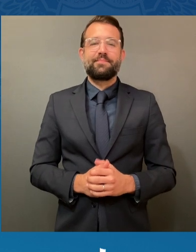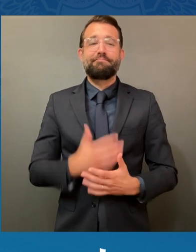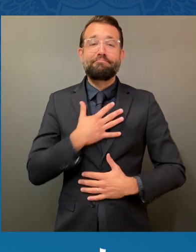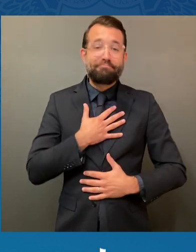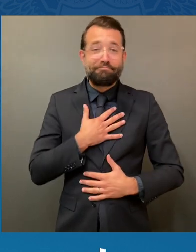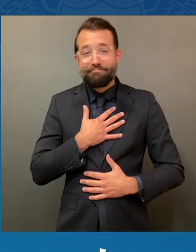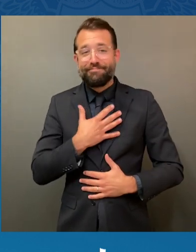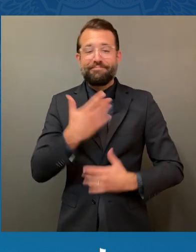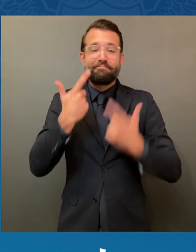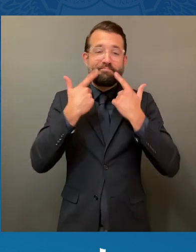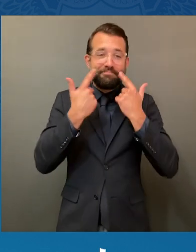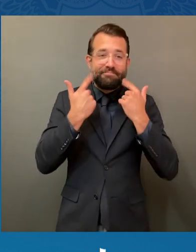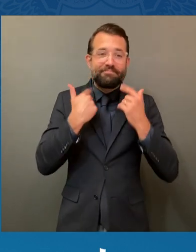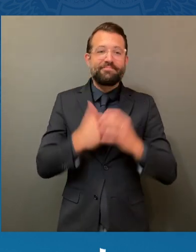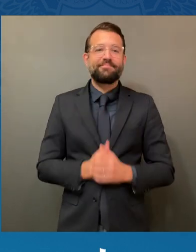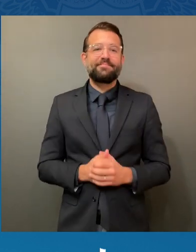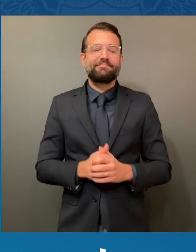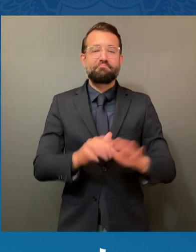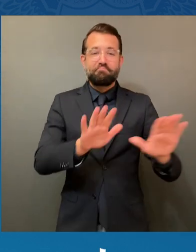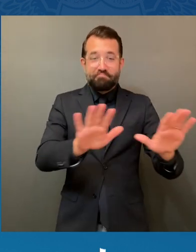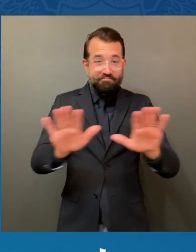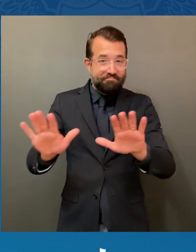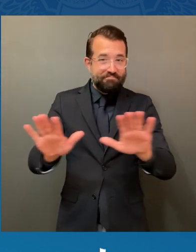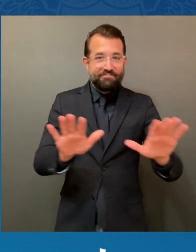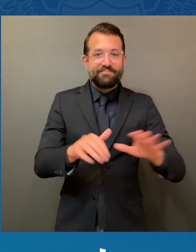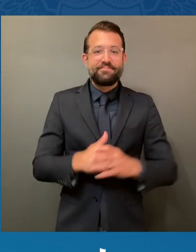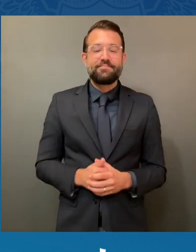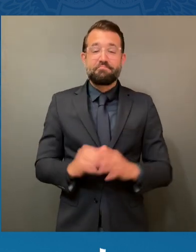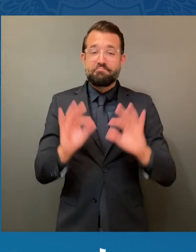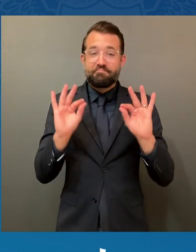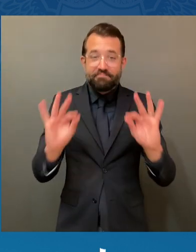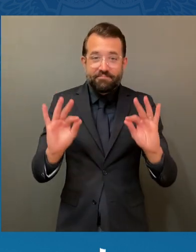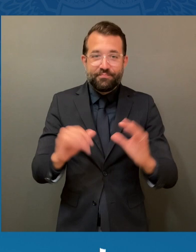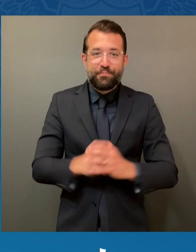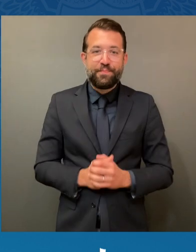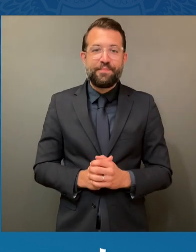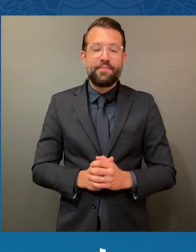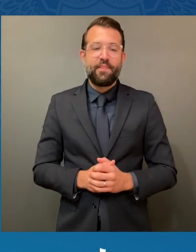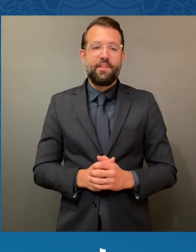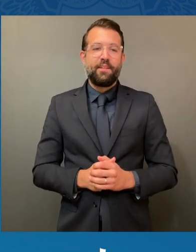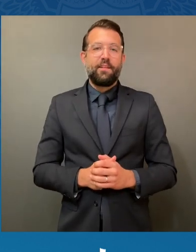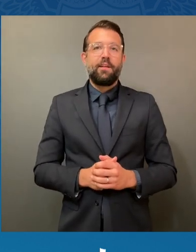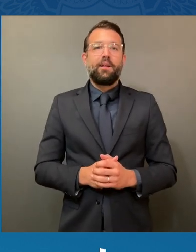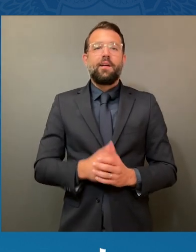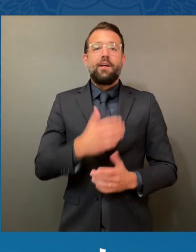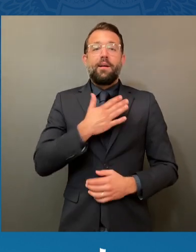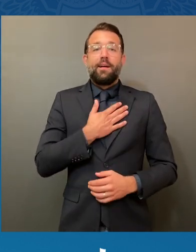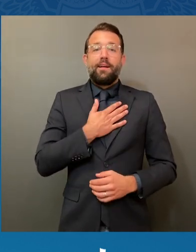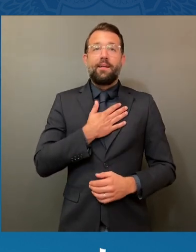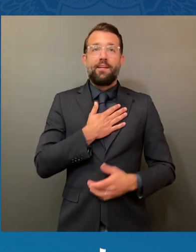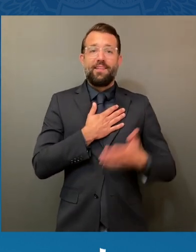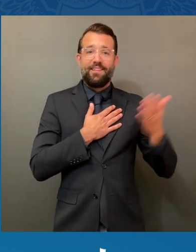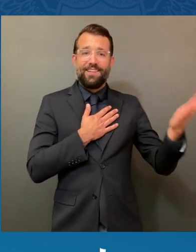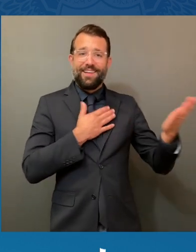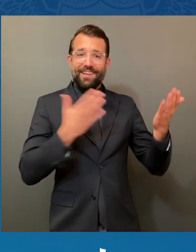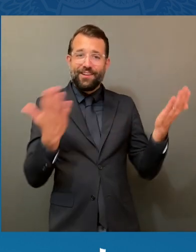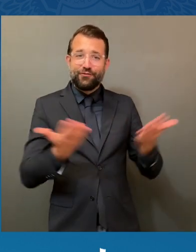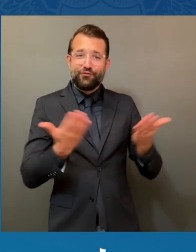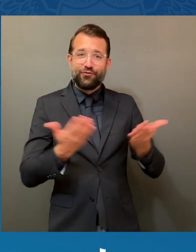Oh, look who's here. Thank you. Thank you. I'm very touched.